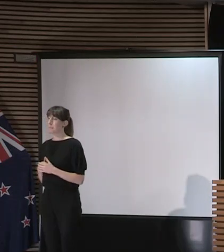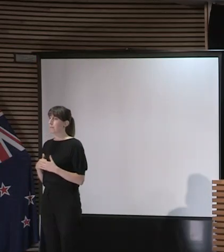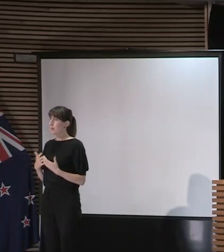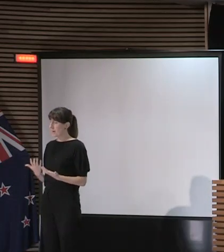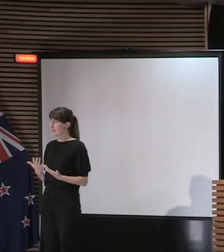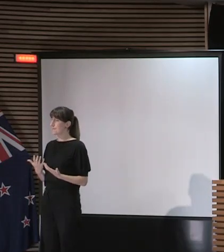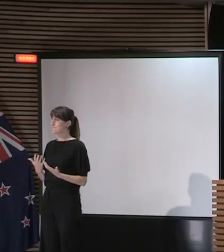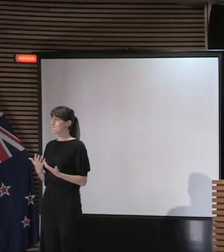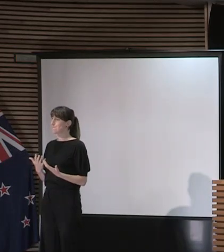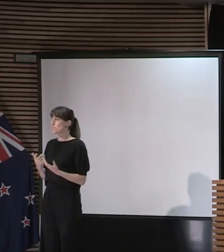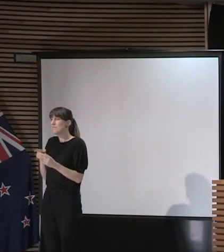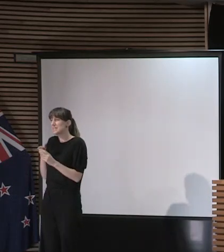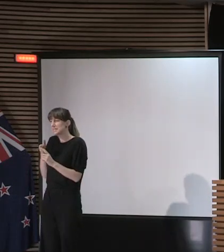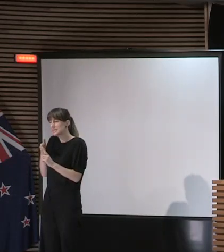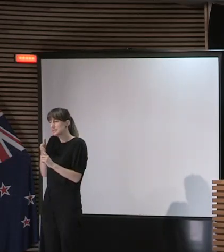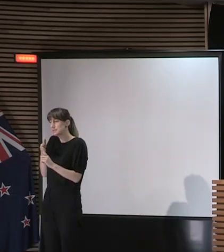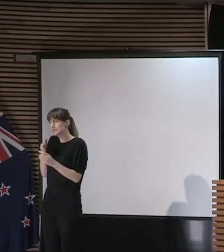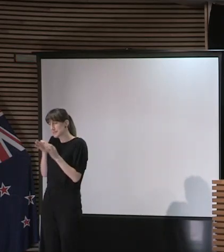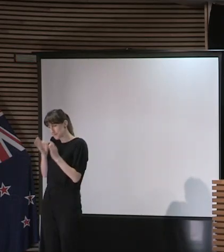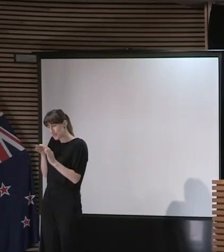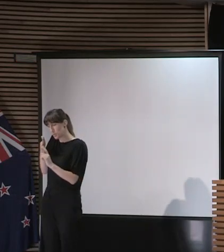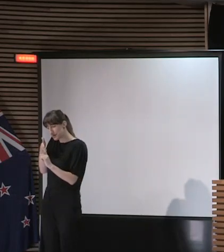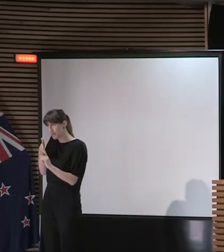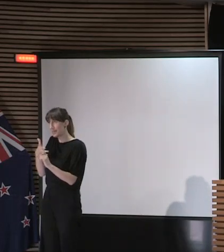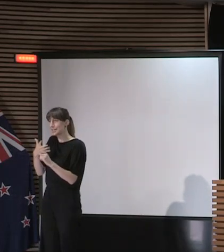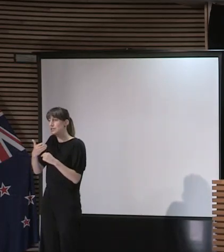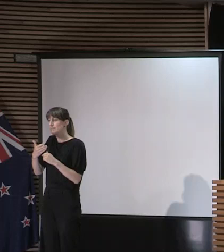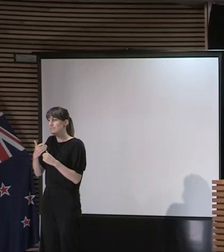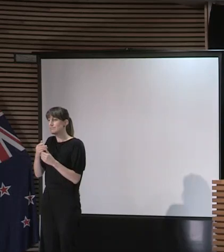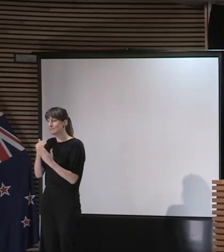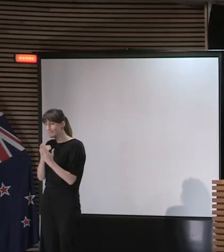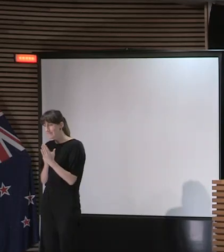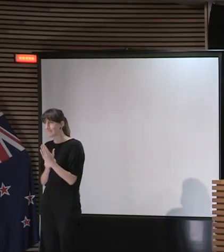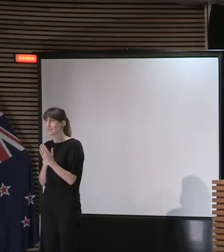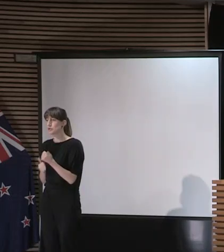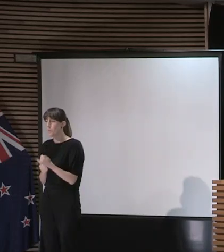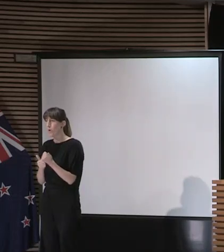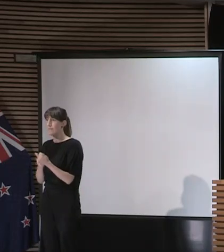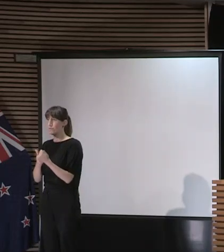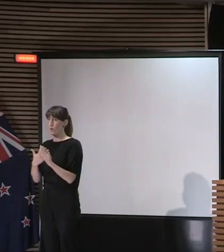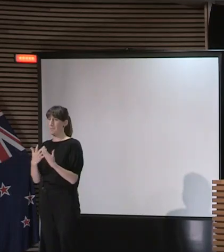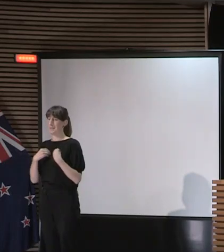where potentially you start looking at more specific and specially designed initiatives that will address the needs of